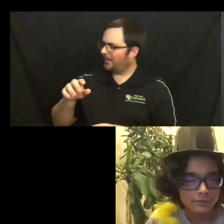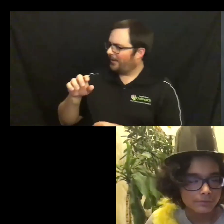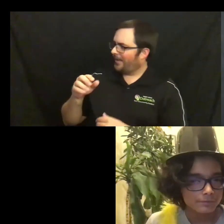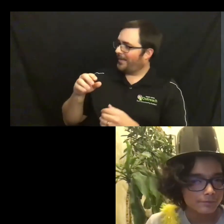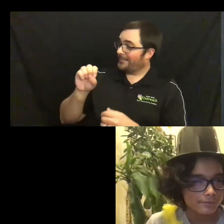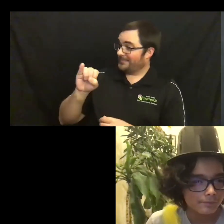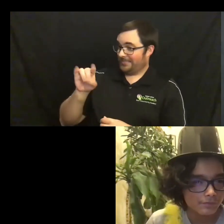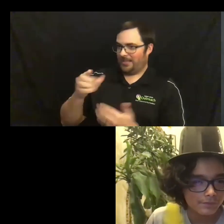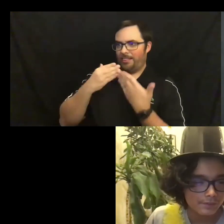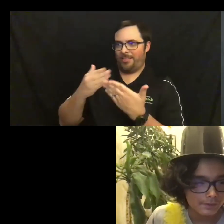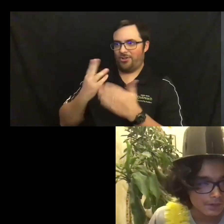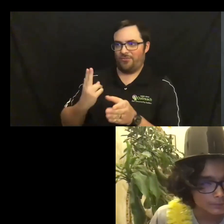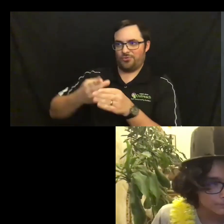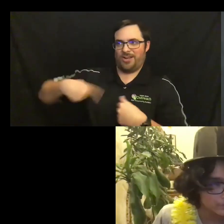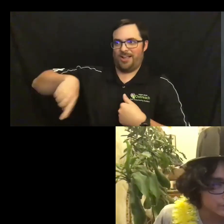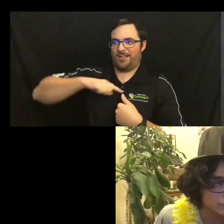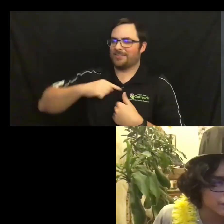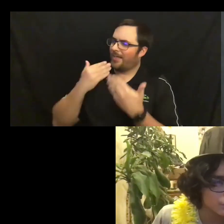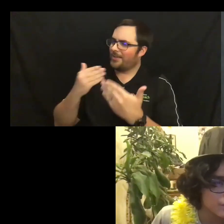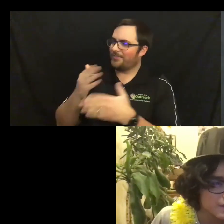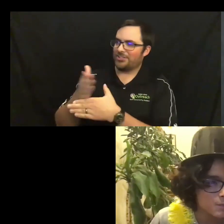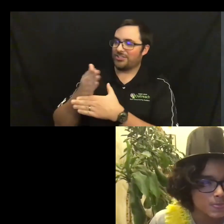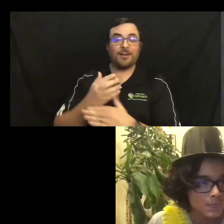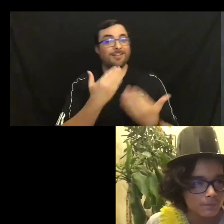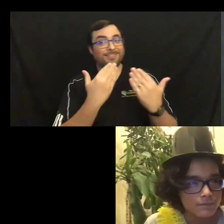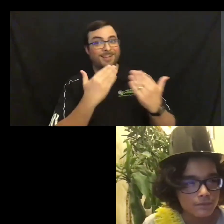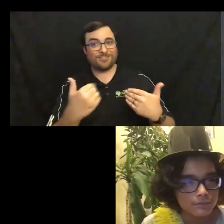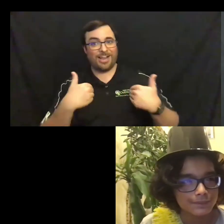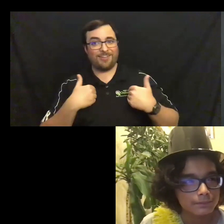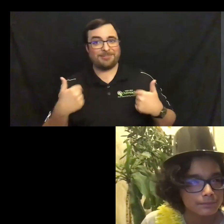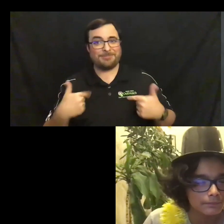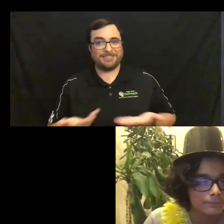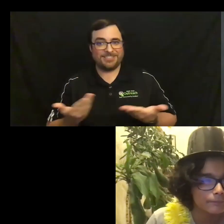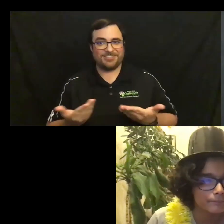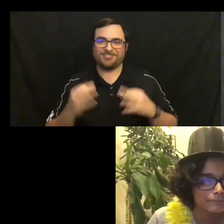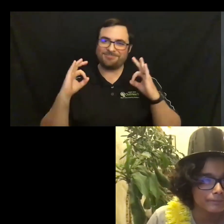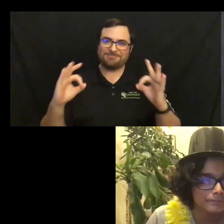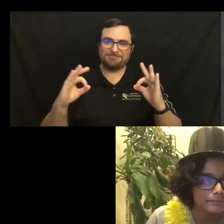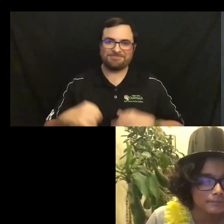your talent. Sid: Yep thank you for having me. Jen: You're welcome. Woman: Can you smile for...